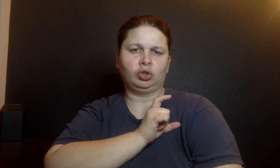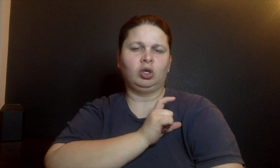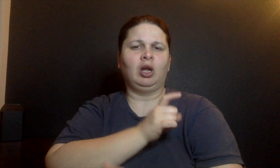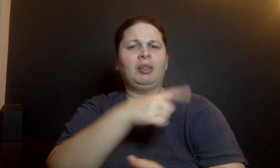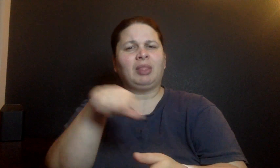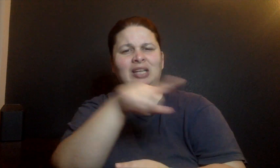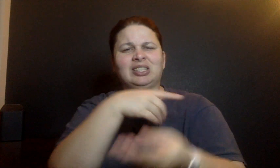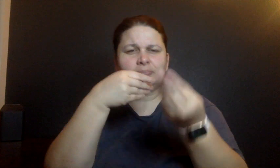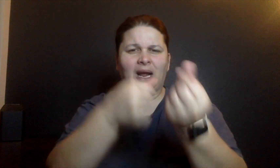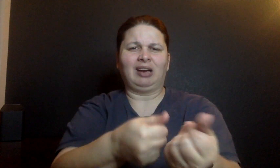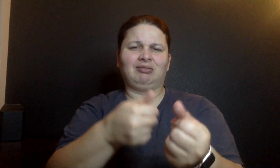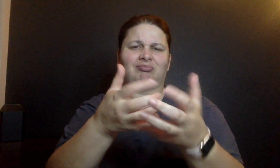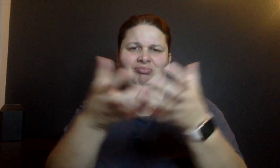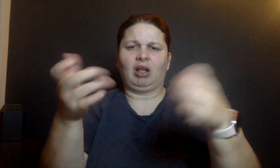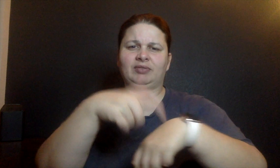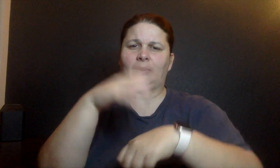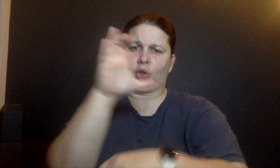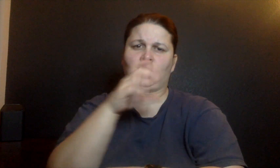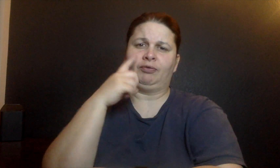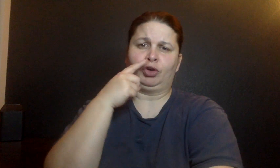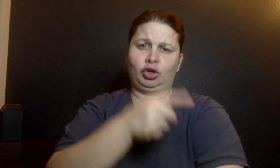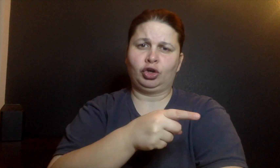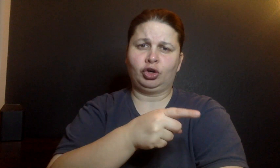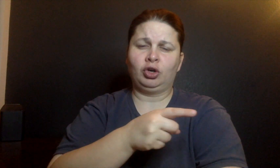They spent a lot of time looking for her.